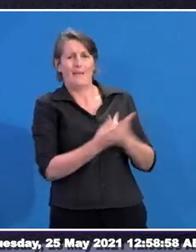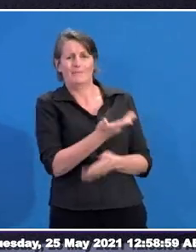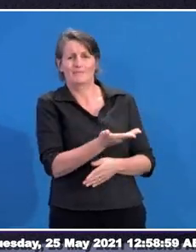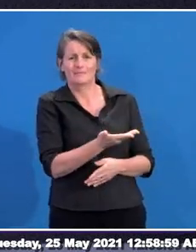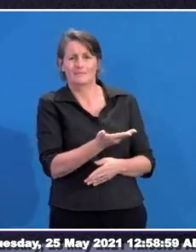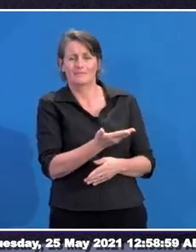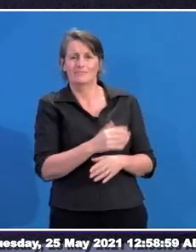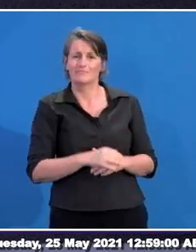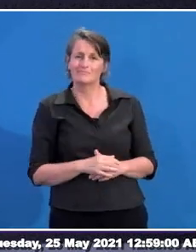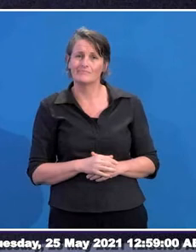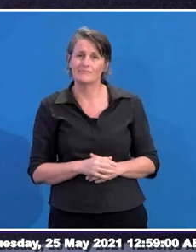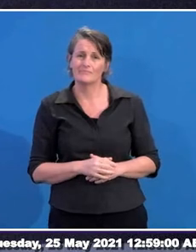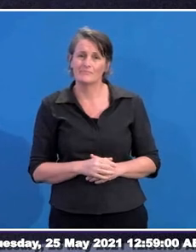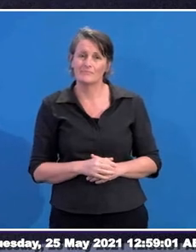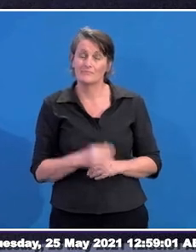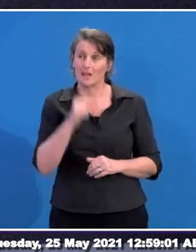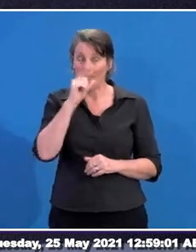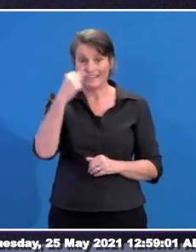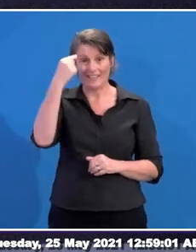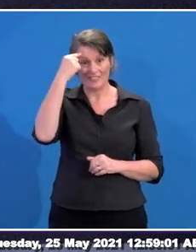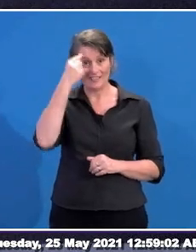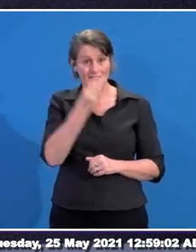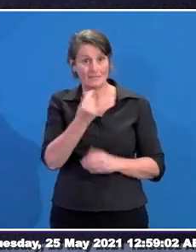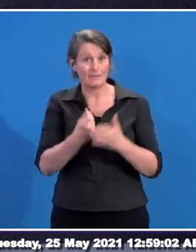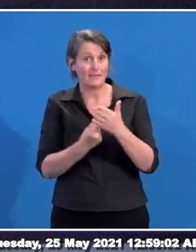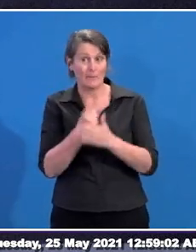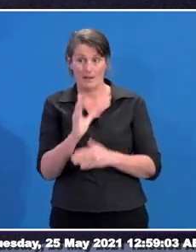I can think of one that happened only last week.